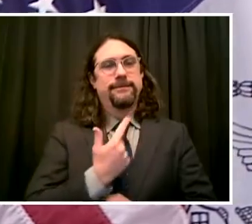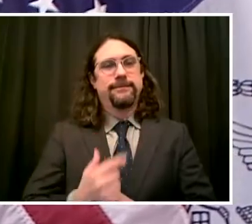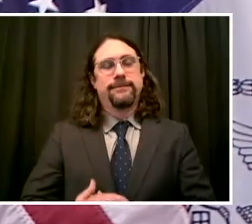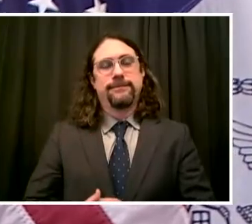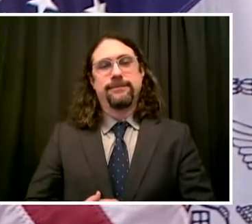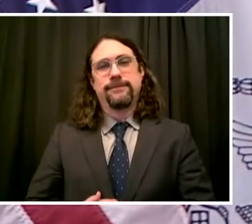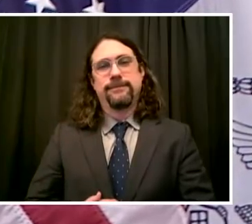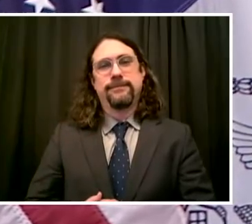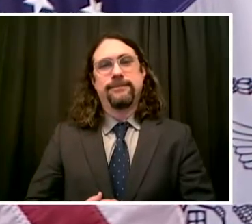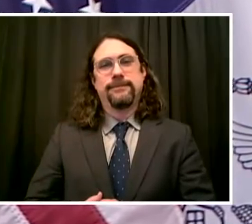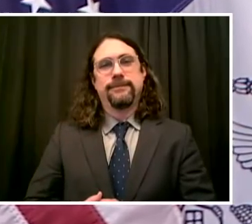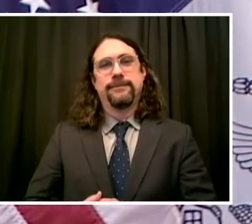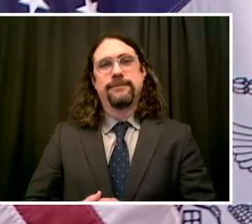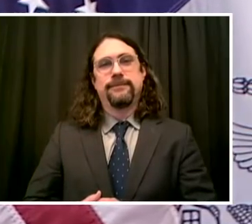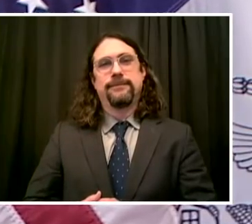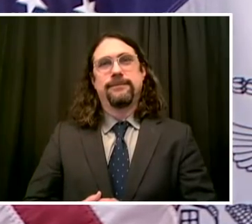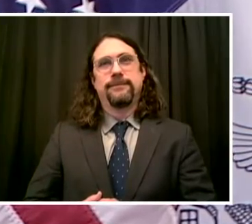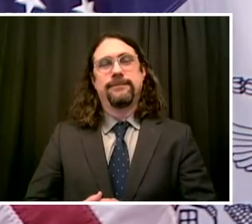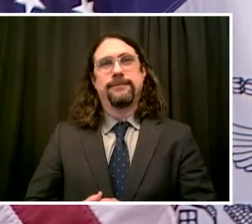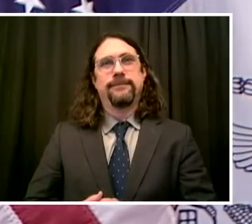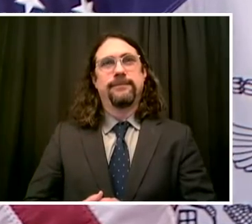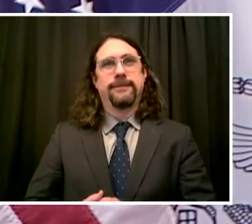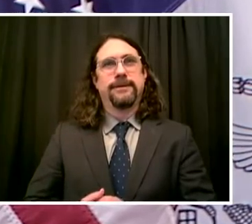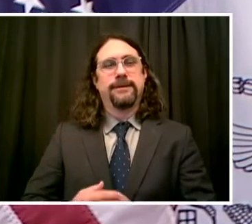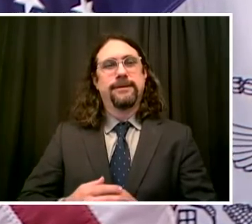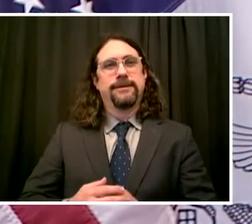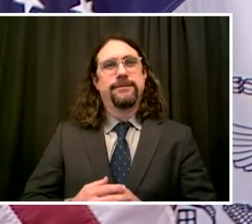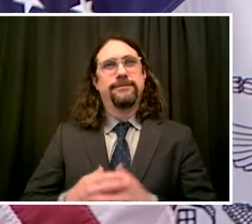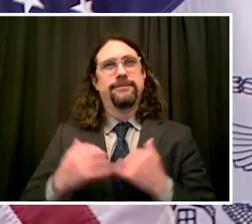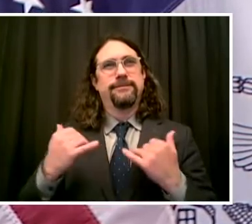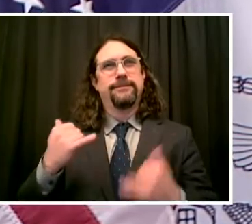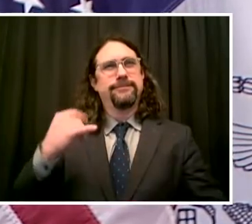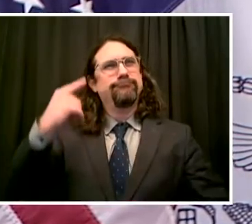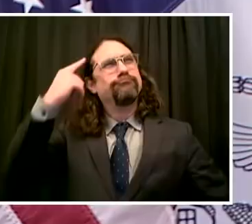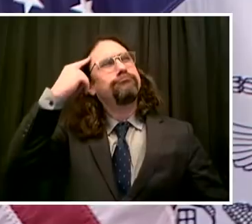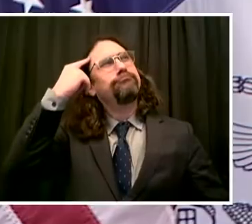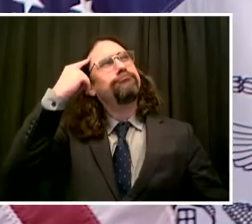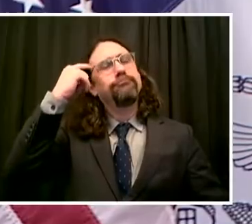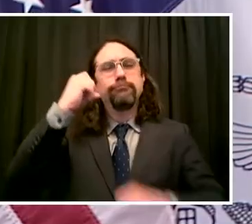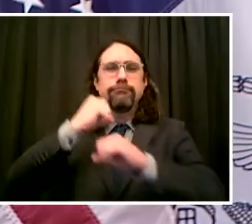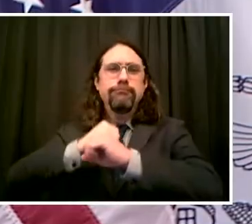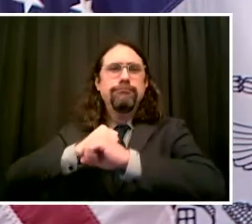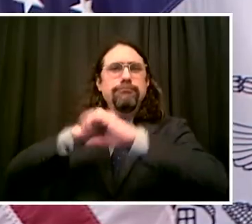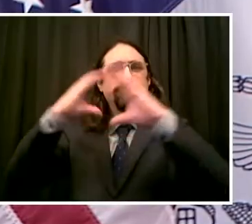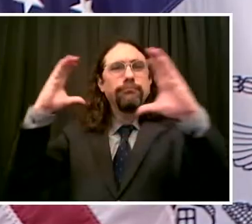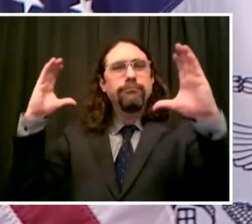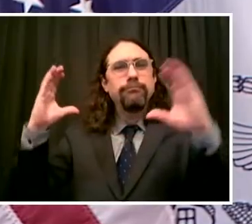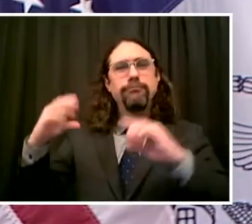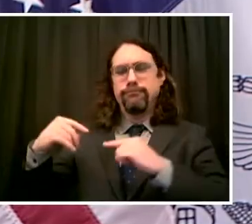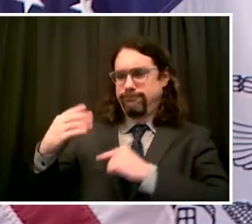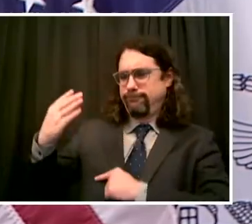EVRYEBO.DY THINK ACBK WEEKS